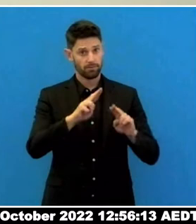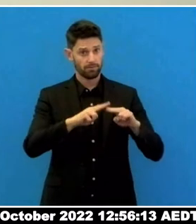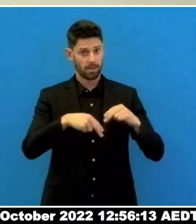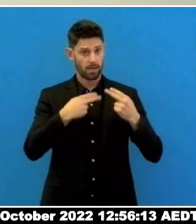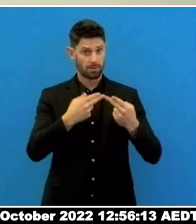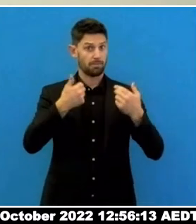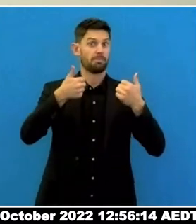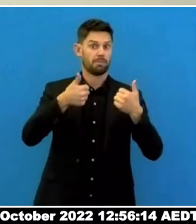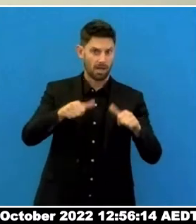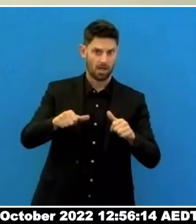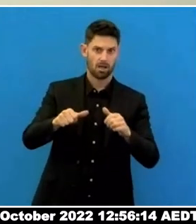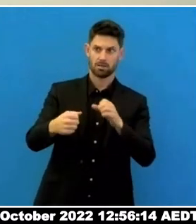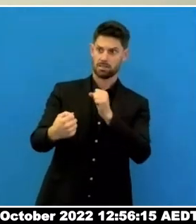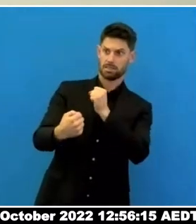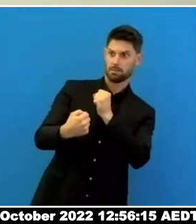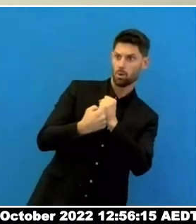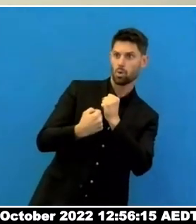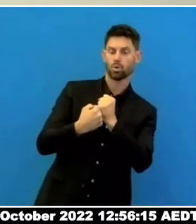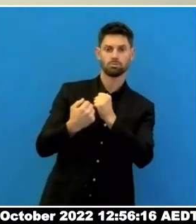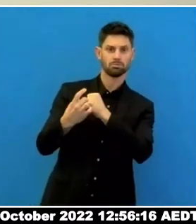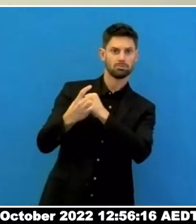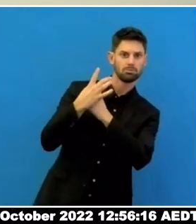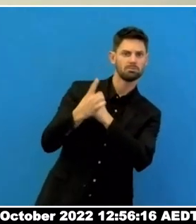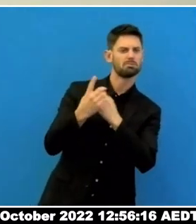that took into account the whole was really incredibly important.